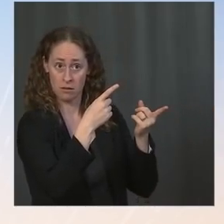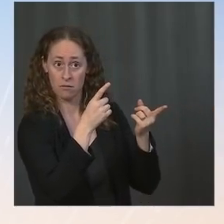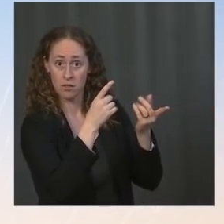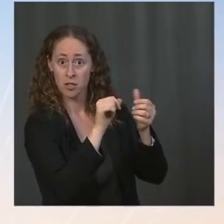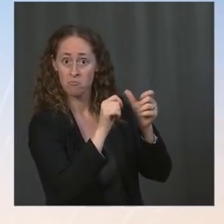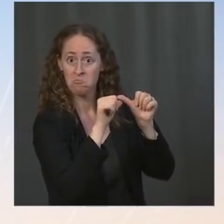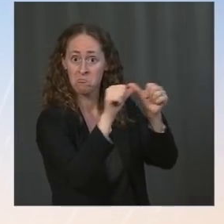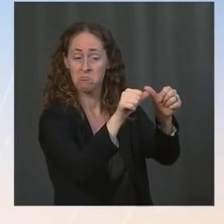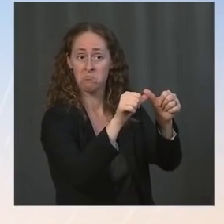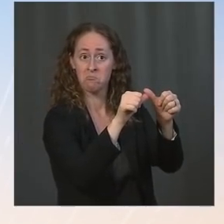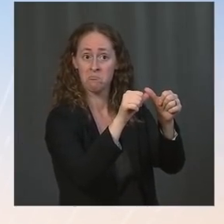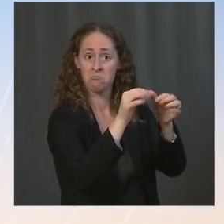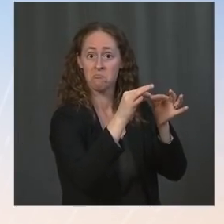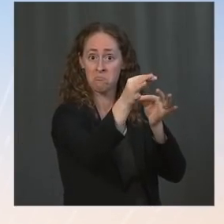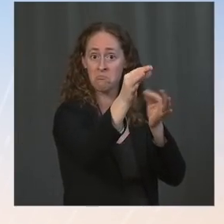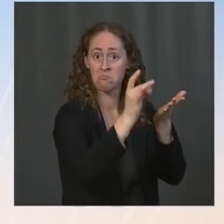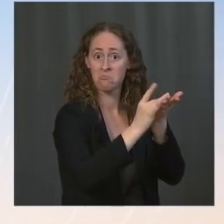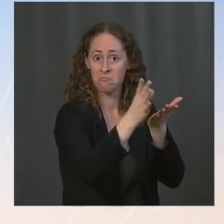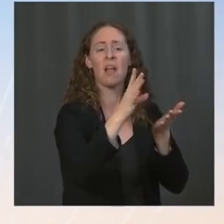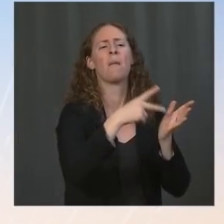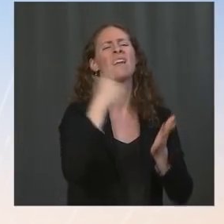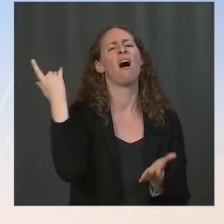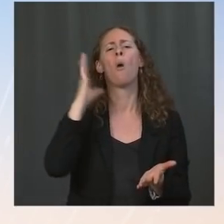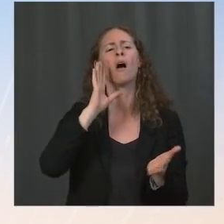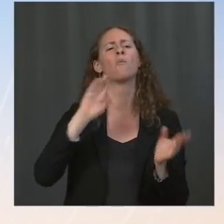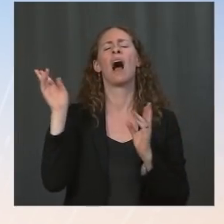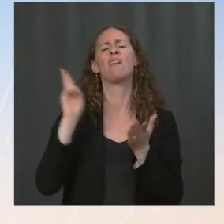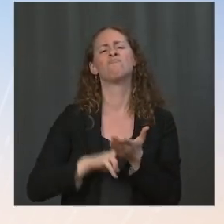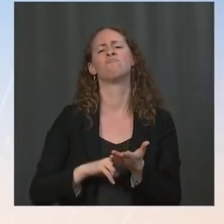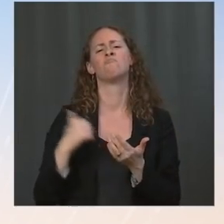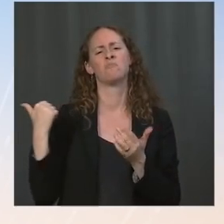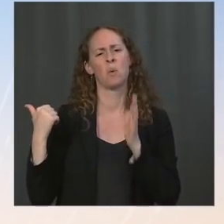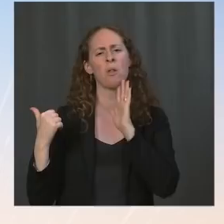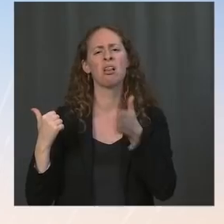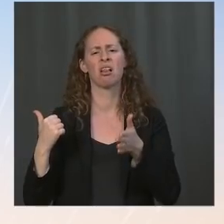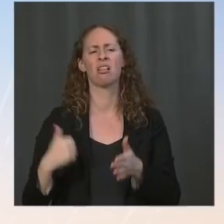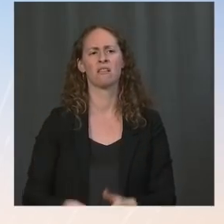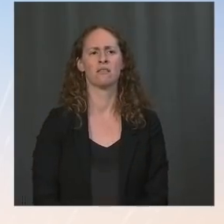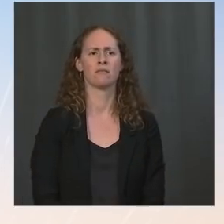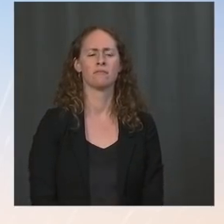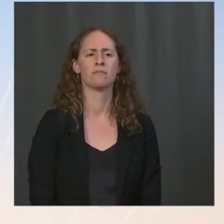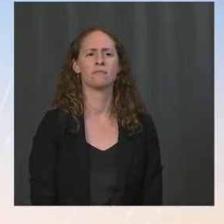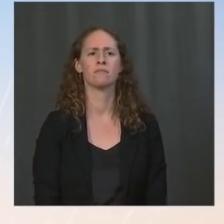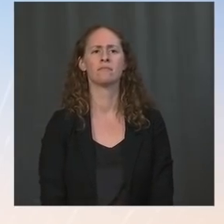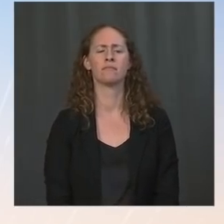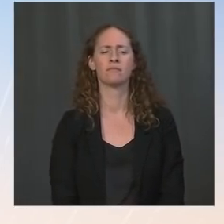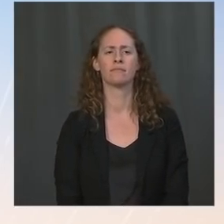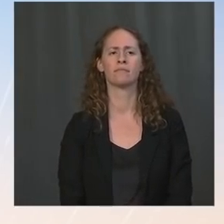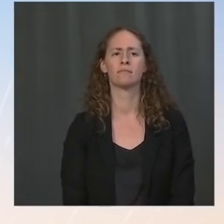Ms. Psaki: We -- look, I think he made a decision based on where things stand and our economic recovery at this point in time. There's additional assistance